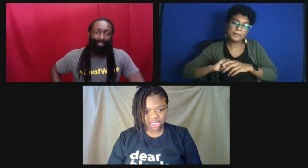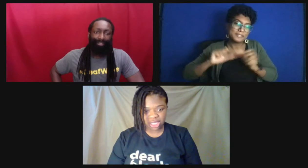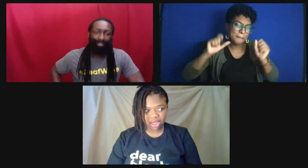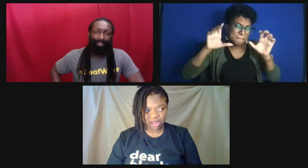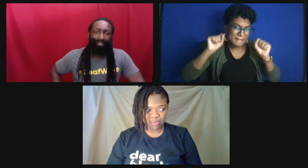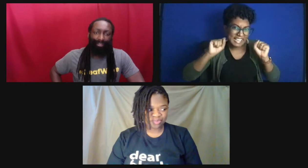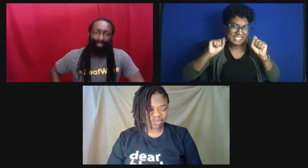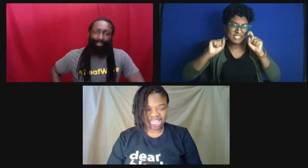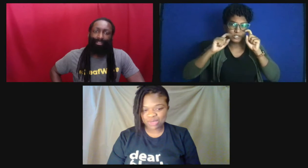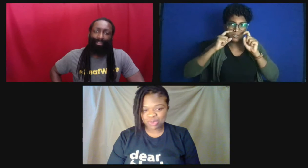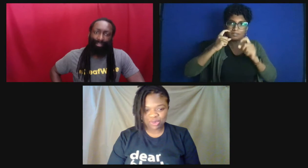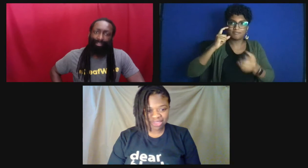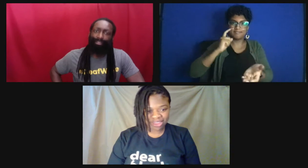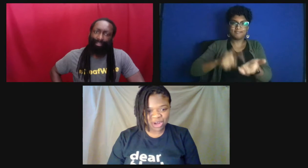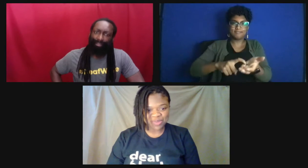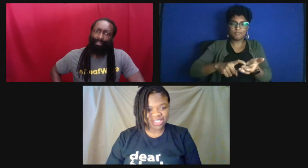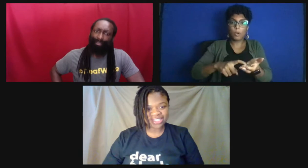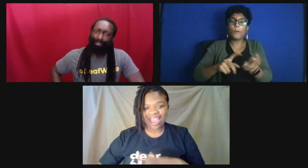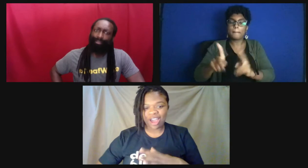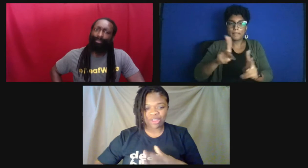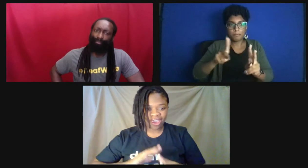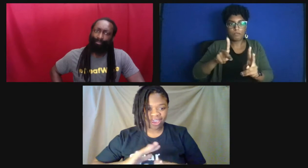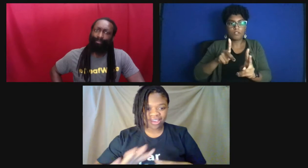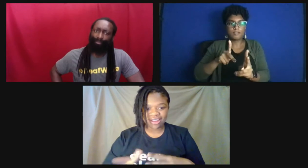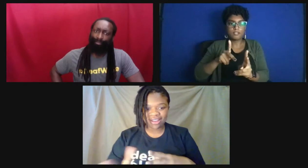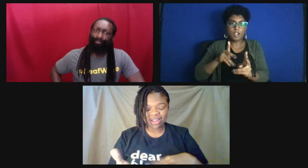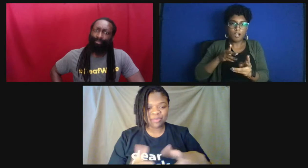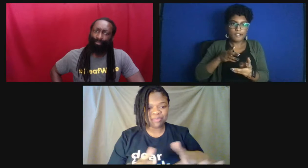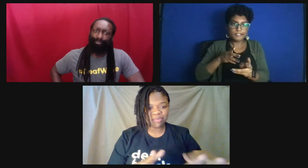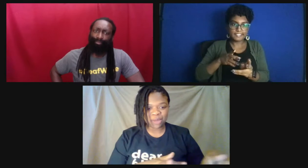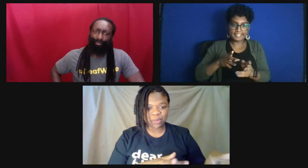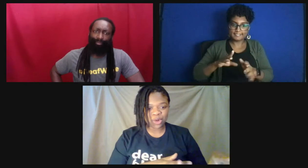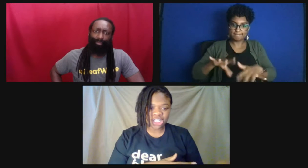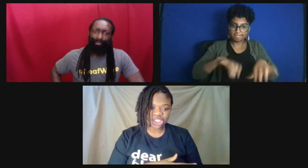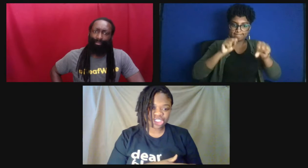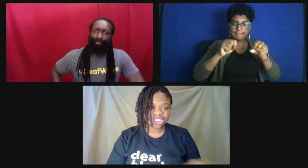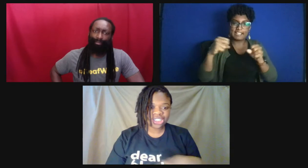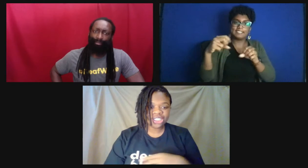this dance movement therapy how they make a progression